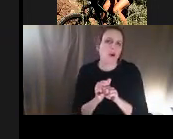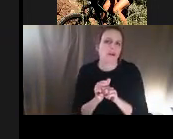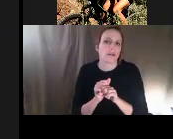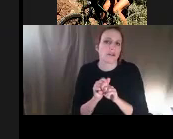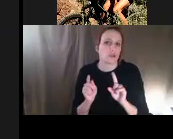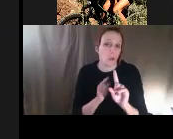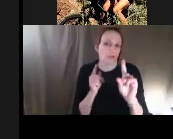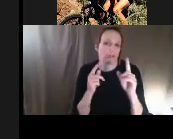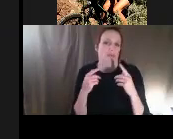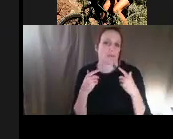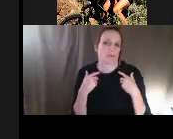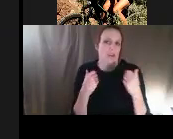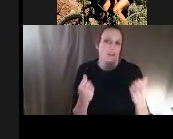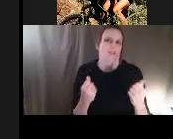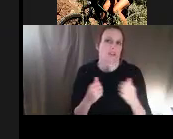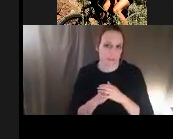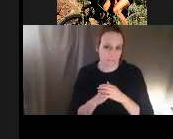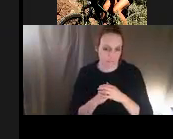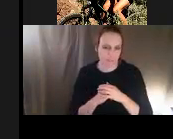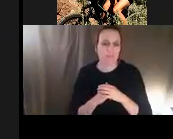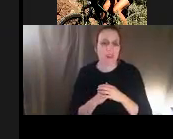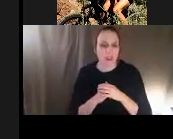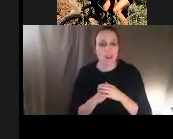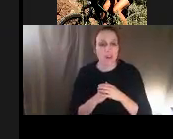A part of the main focus will be talking about